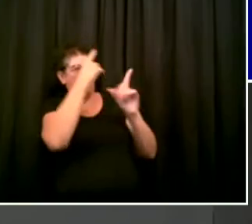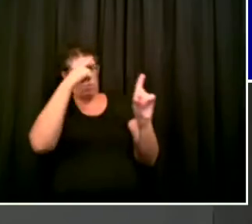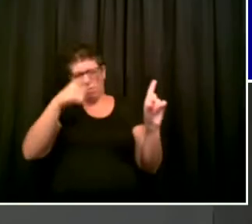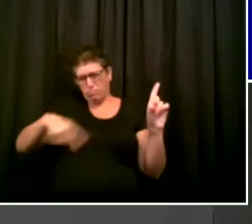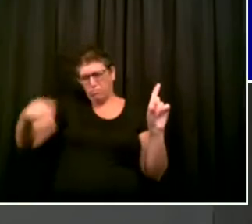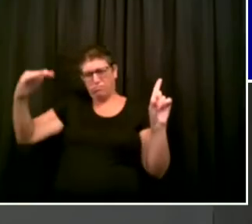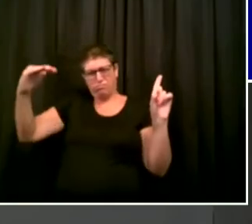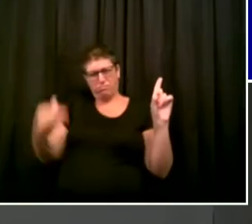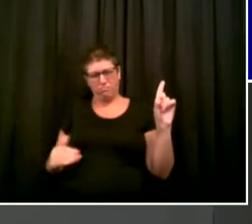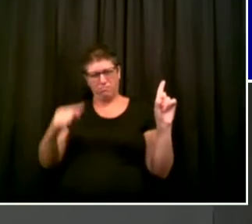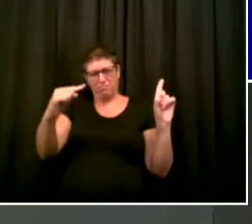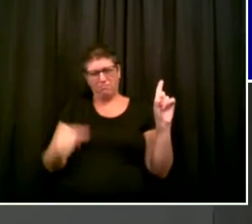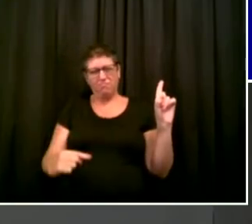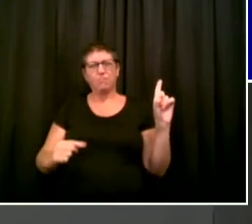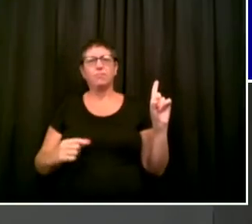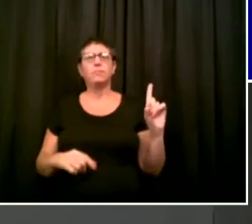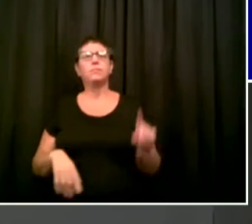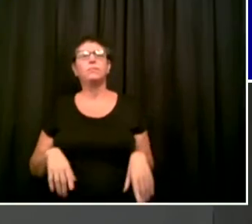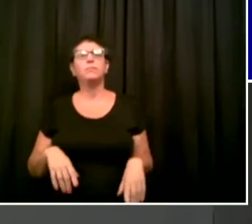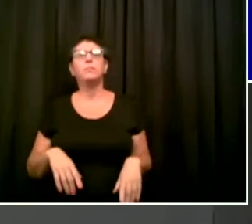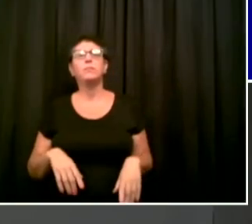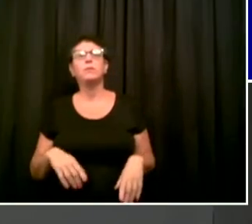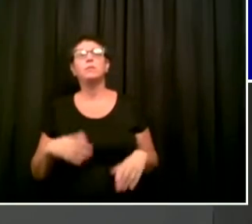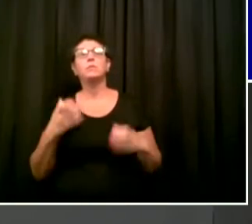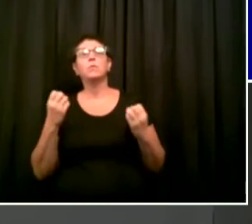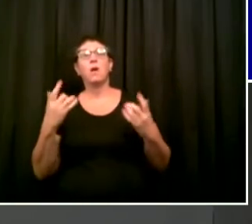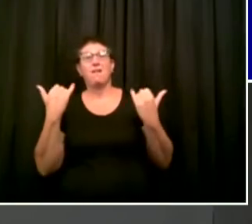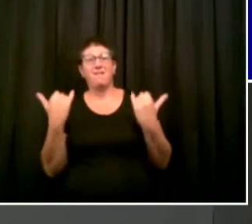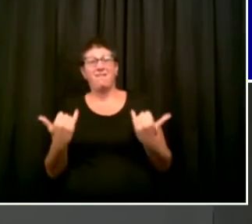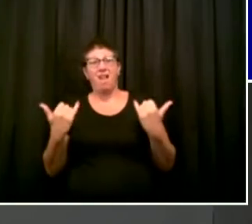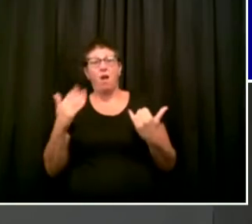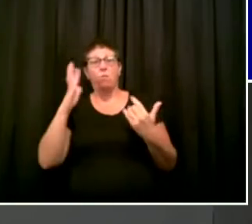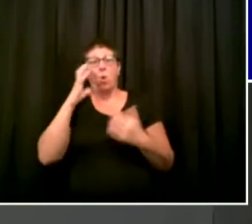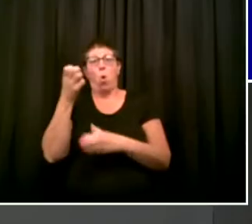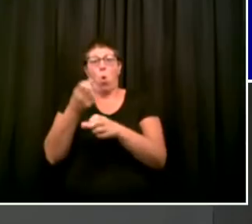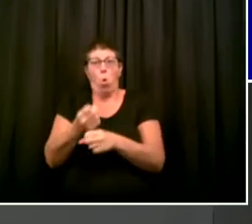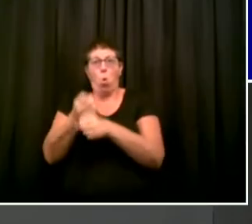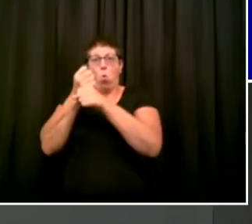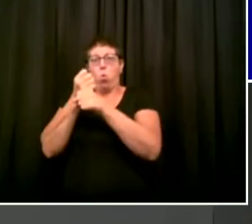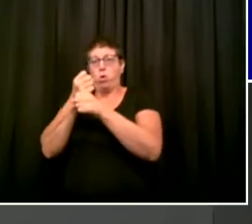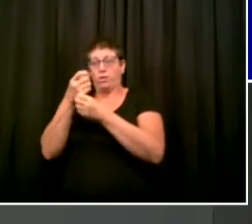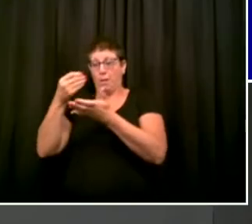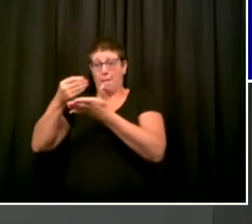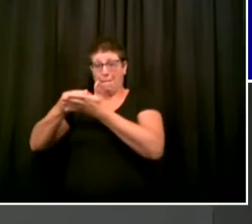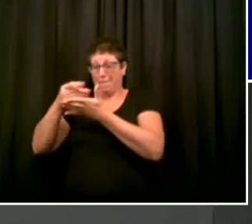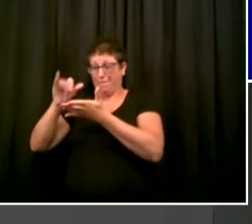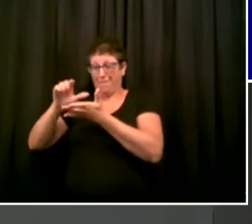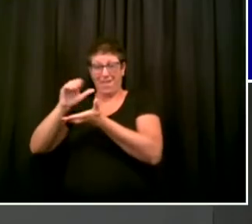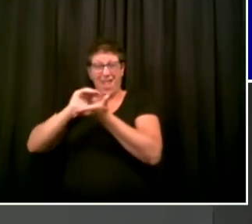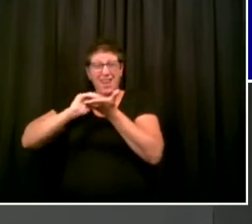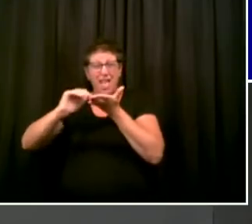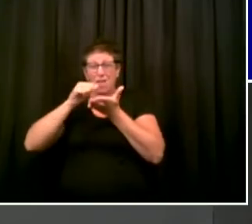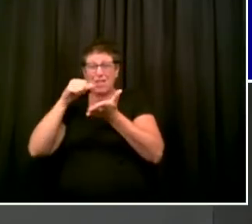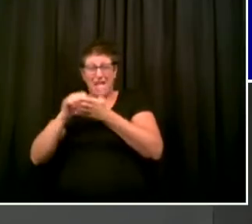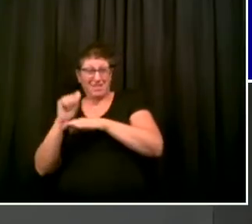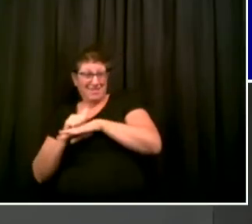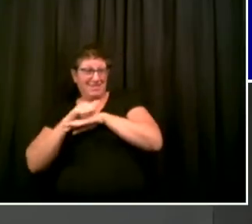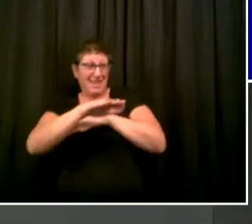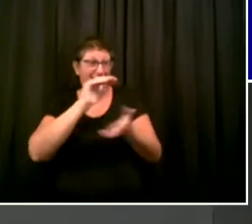THIS HORRIBLE REALITY ONTIEDC ABY PANDEMIC NOBODY EVER EXPECTED SO, WE WILL PAUSE NOW